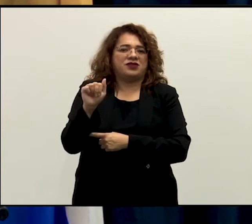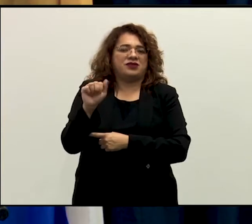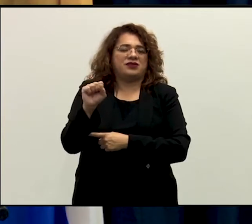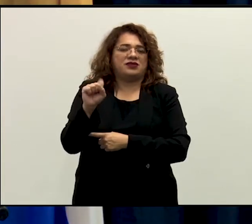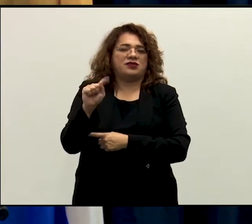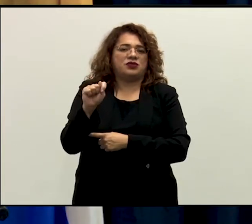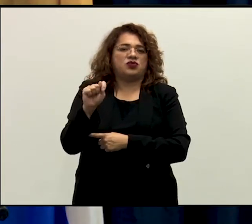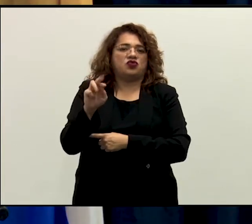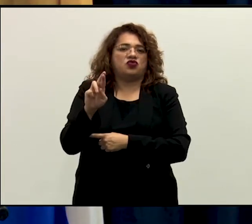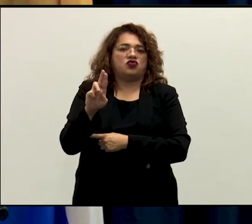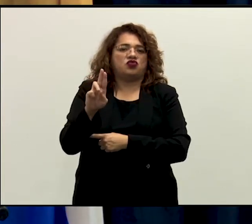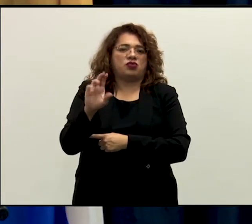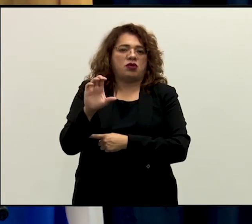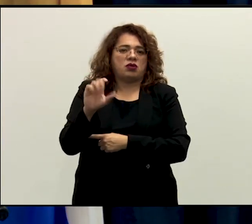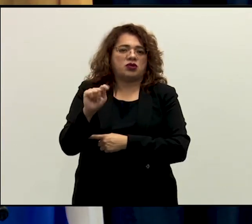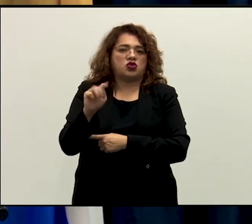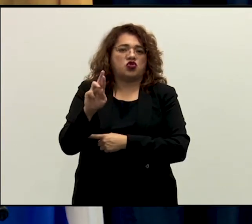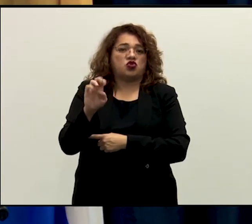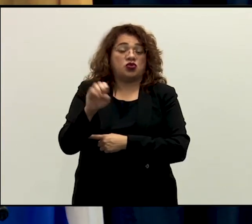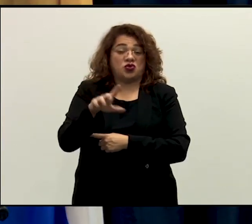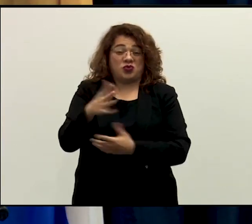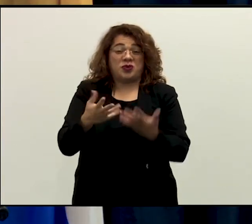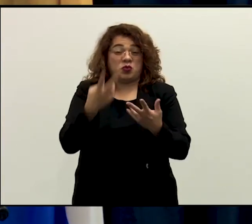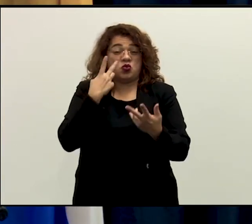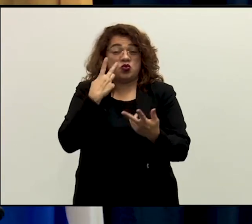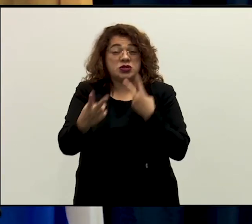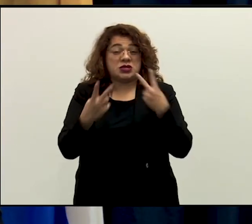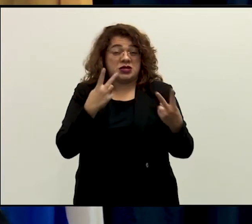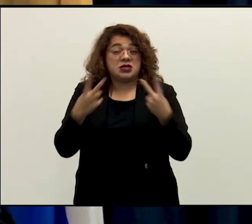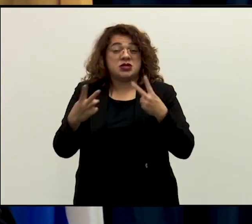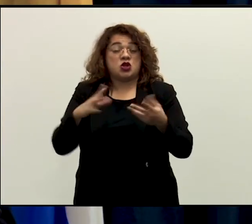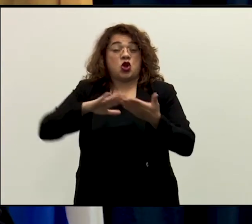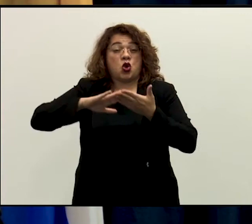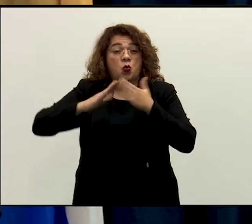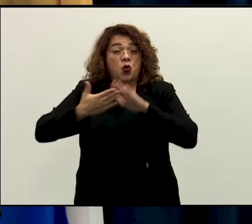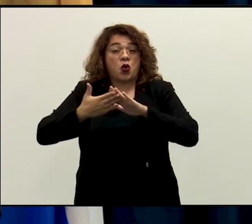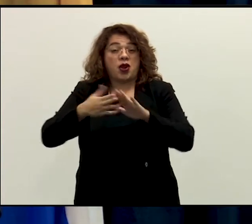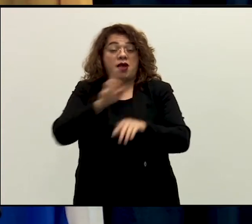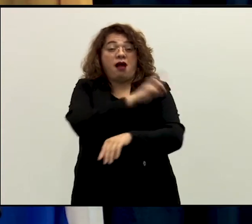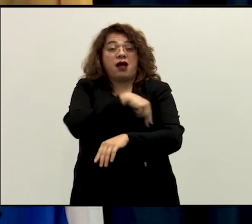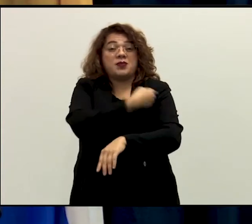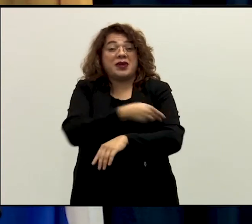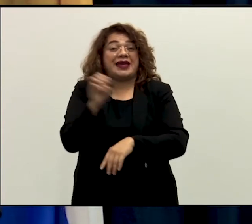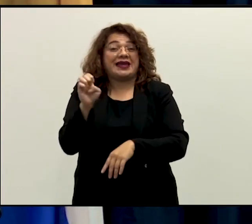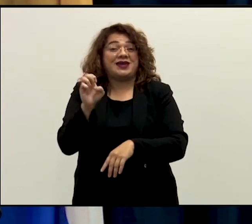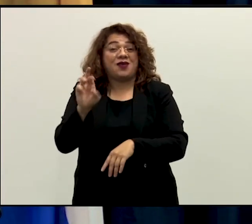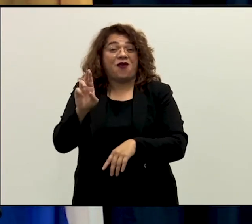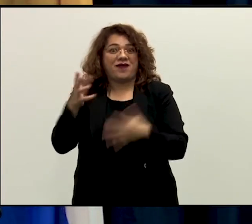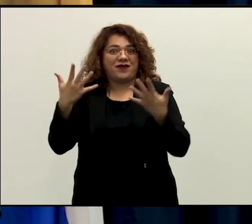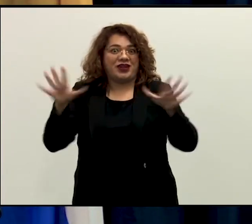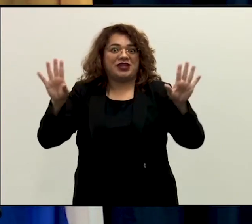We probably read or been reported in the media that Community hospital, that the ER has reopened there.